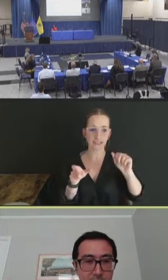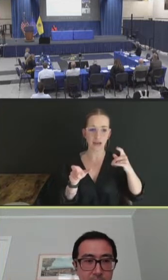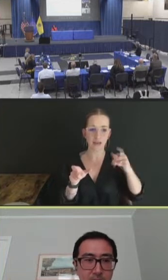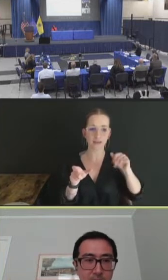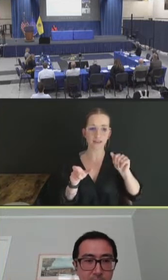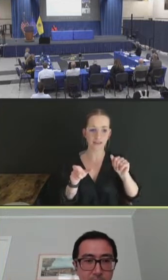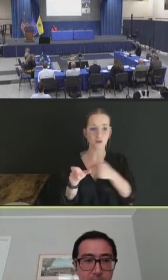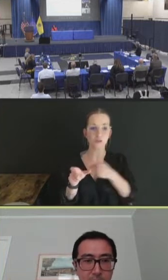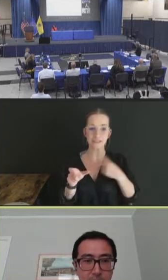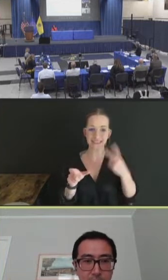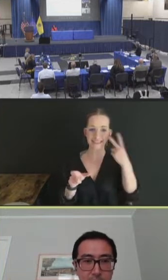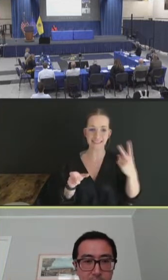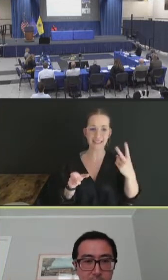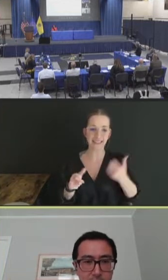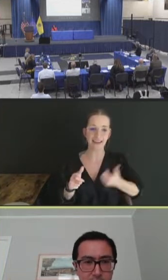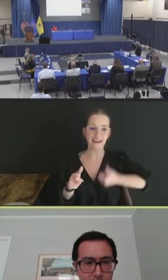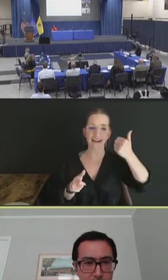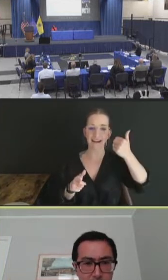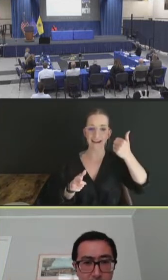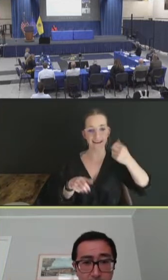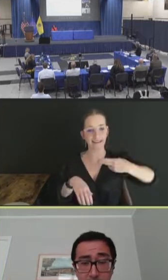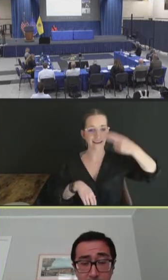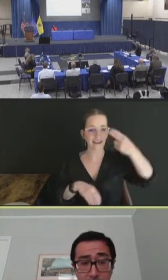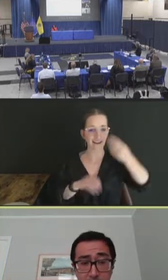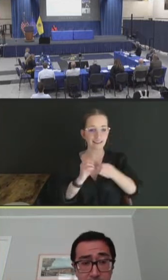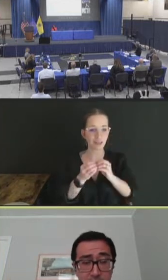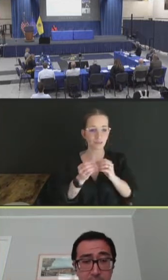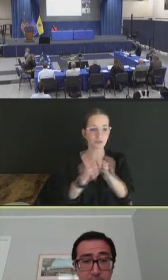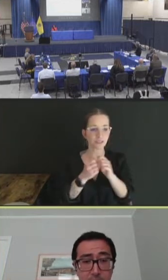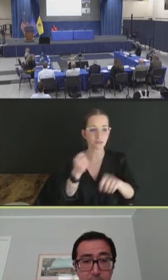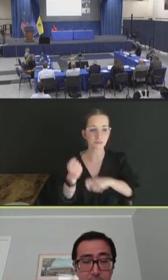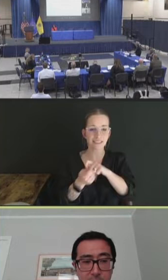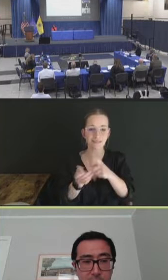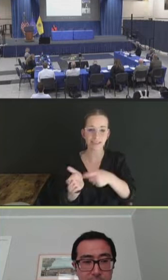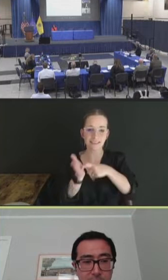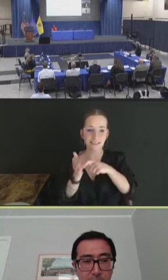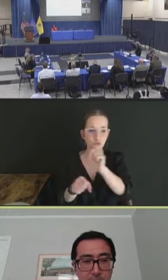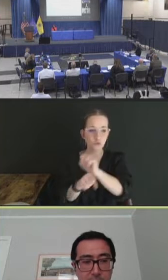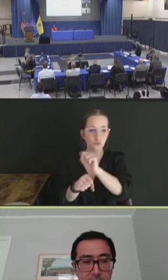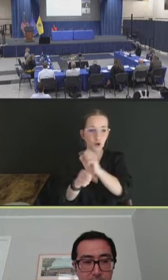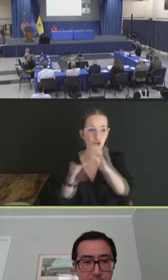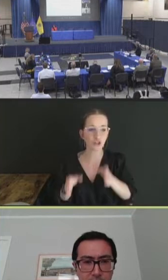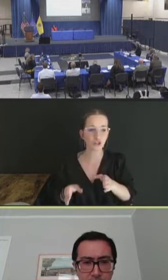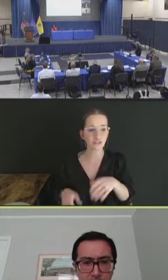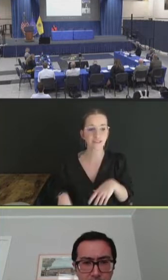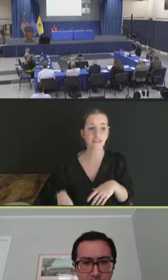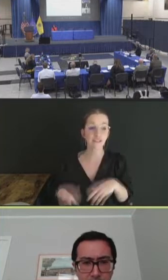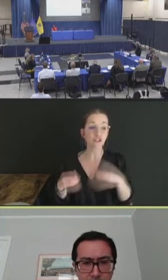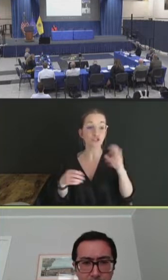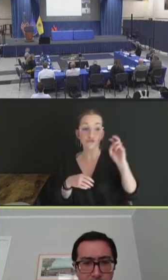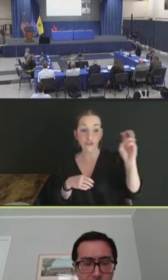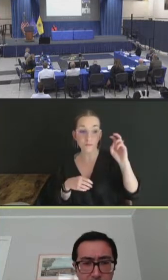food and agriculture, manufacturing, and also transportation and logistics. One of the things